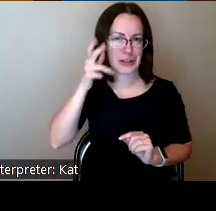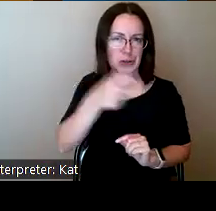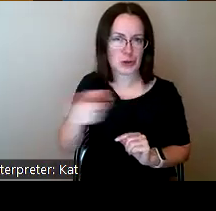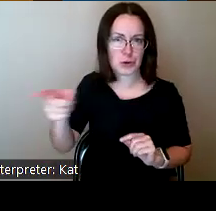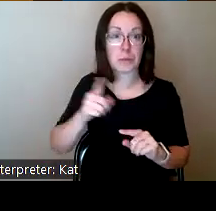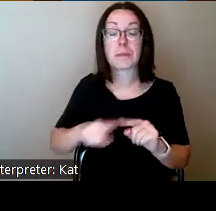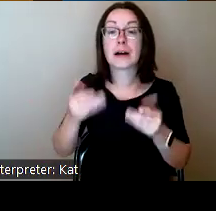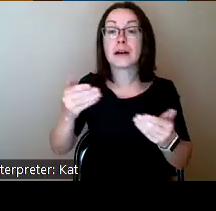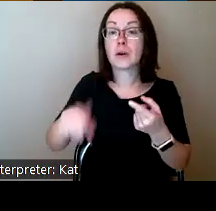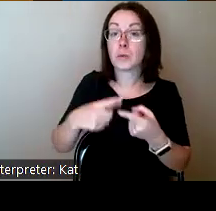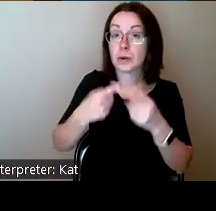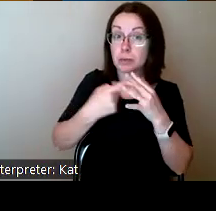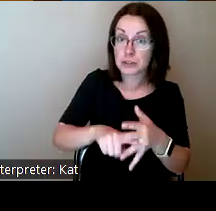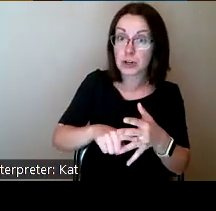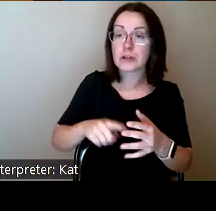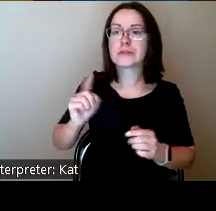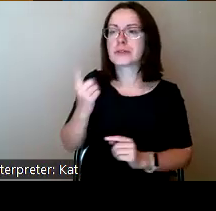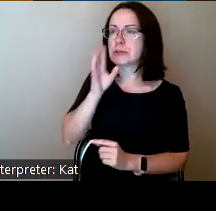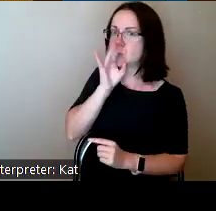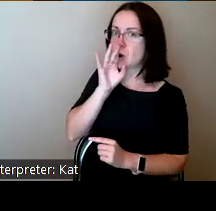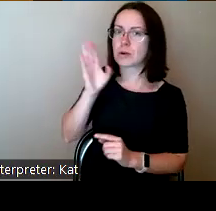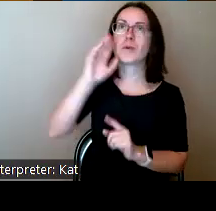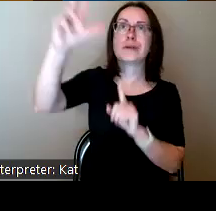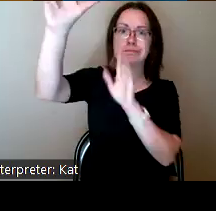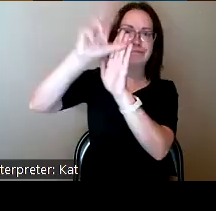a microphone brought to you. So that you're not looking for that. Our speakers will have their